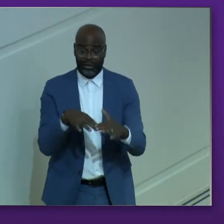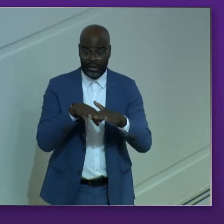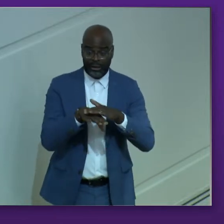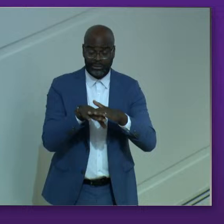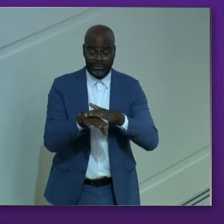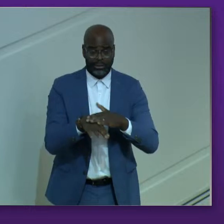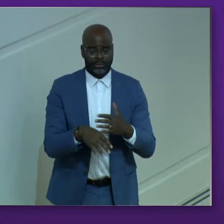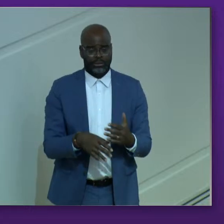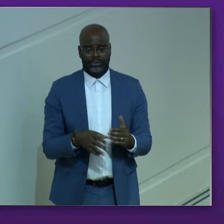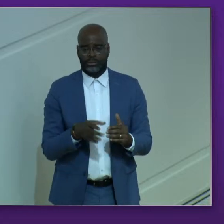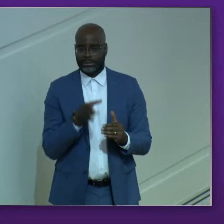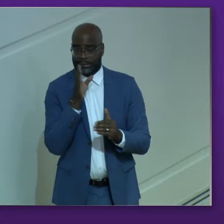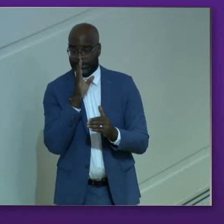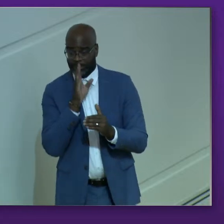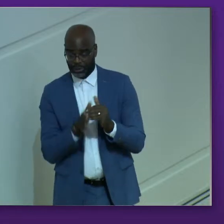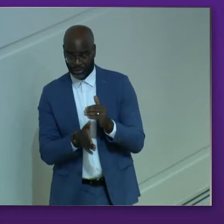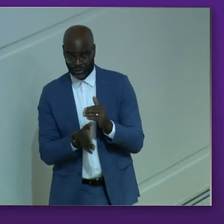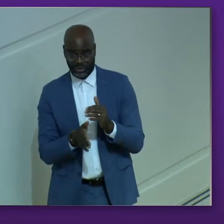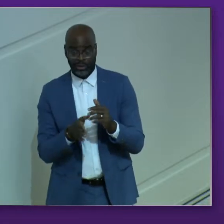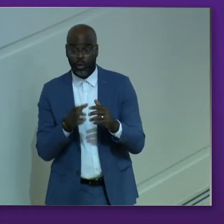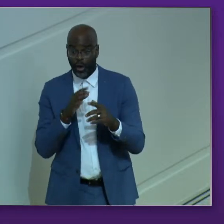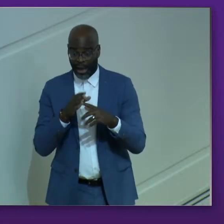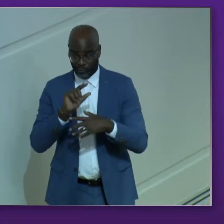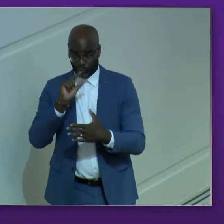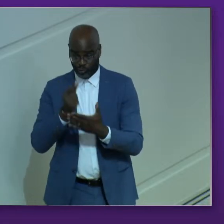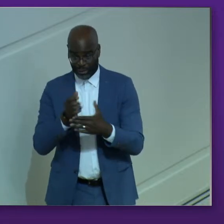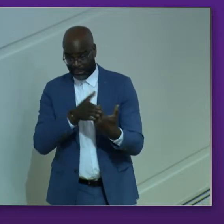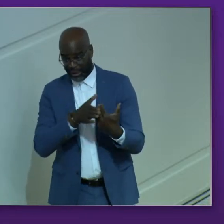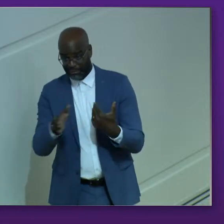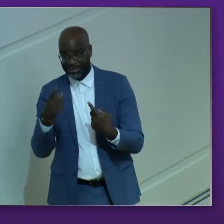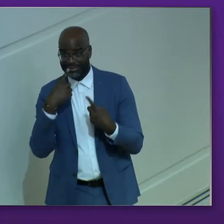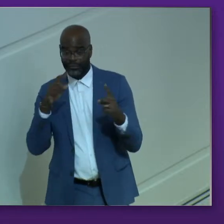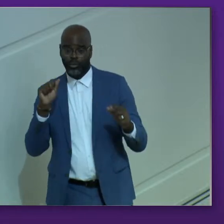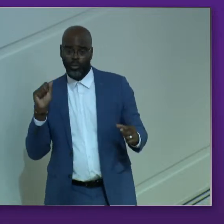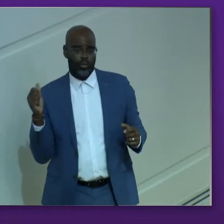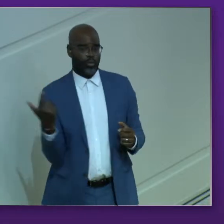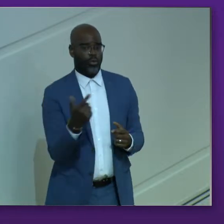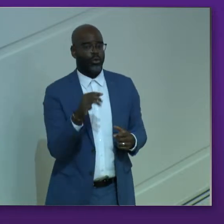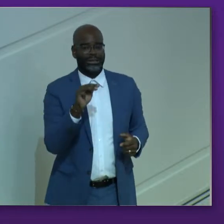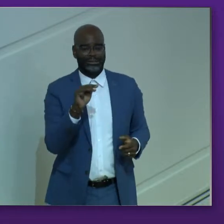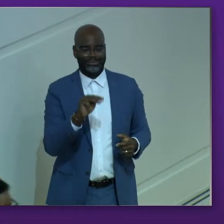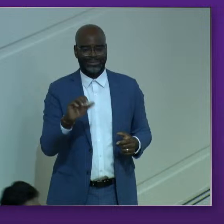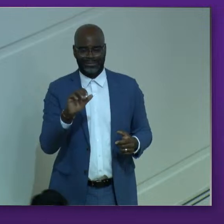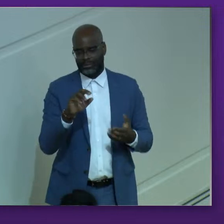ACROSS THE COLLEGE TO ENSURE